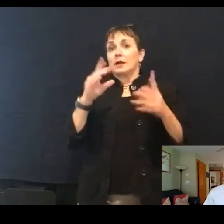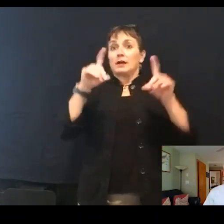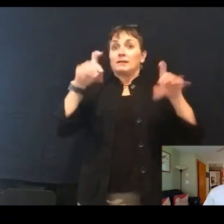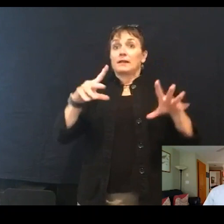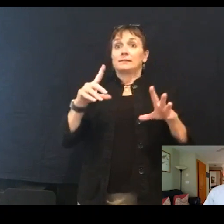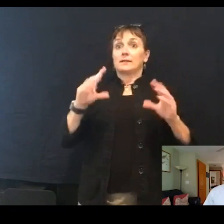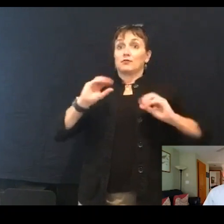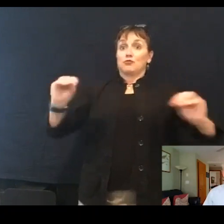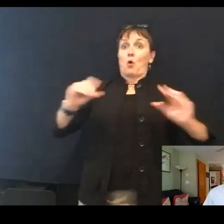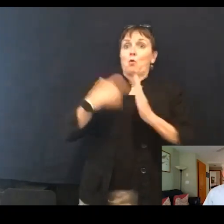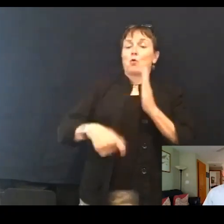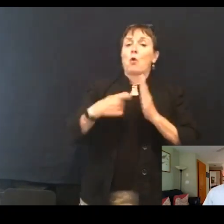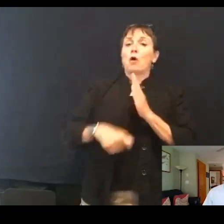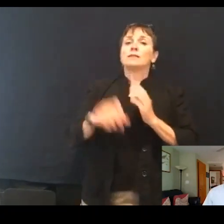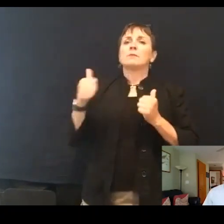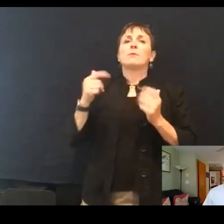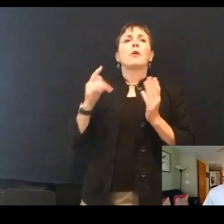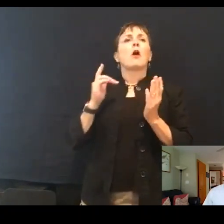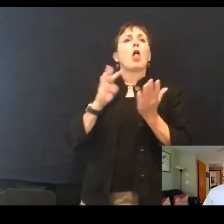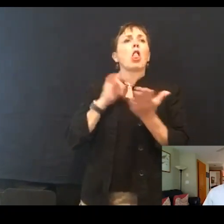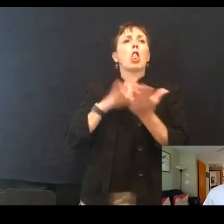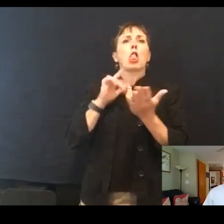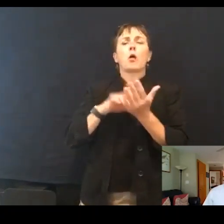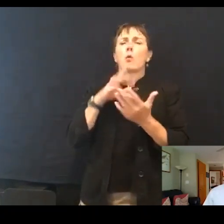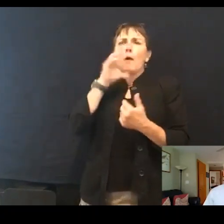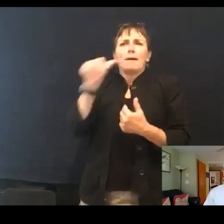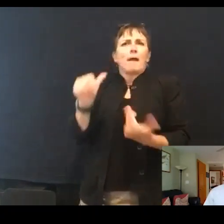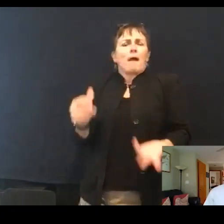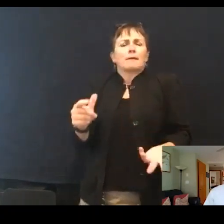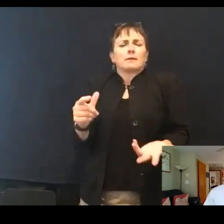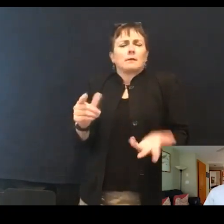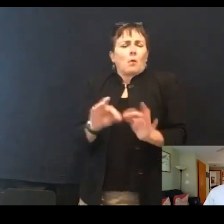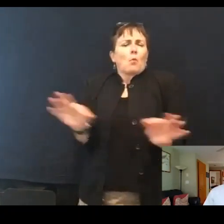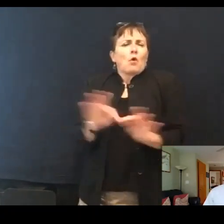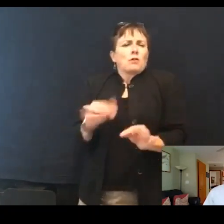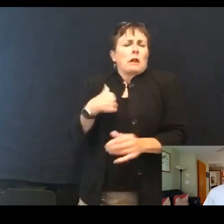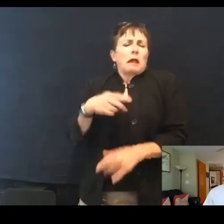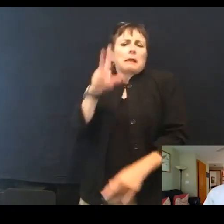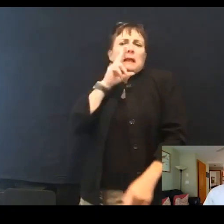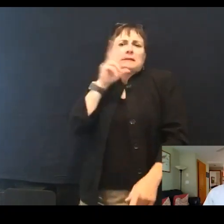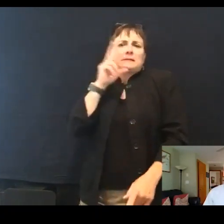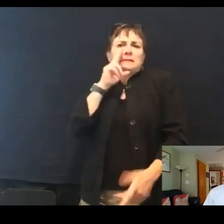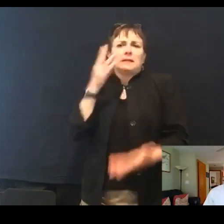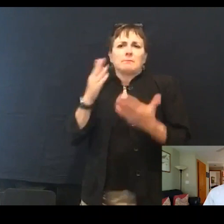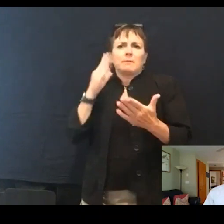will say, well, why not try it and just see if I've got an inherited retinal disease where it finds my gene.